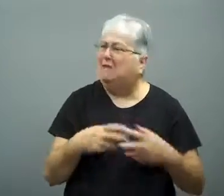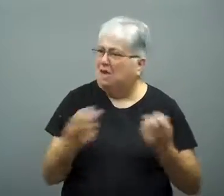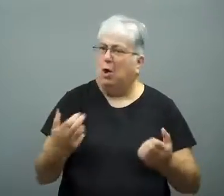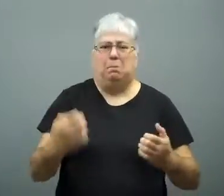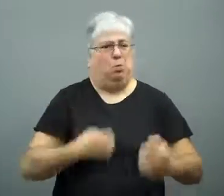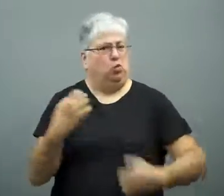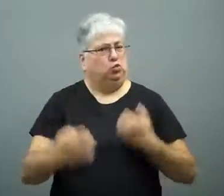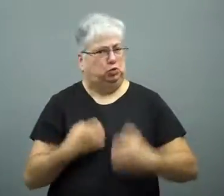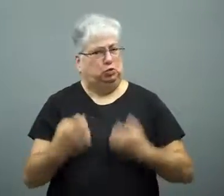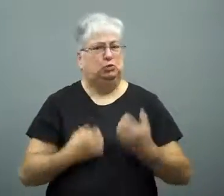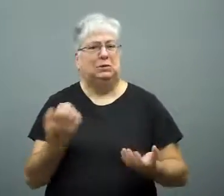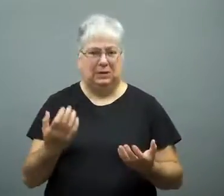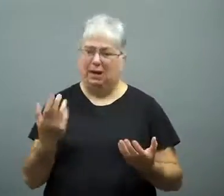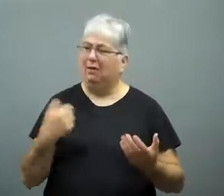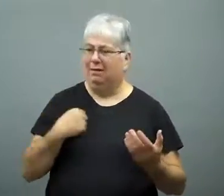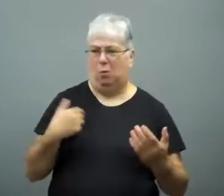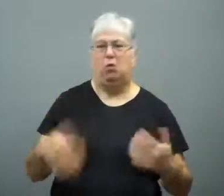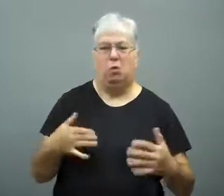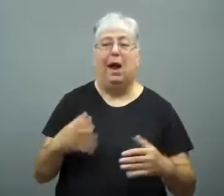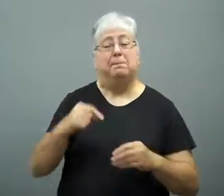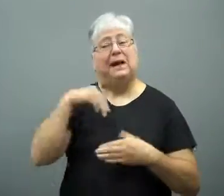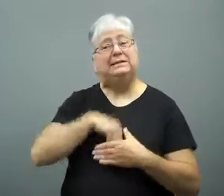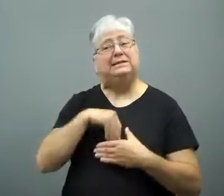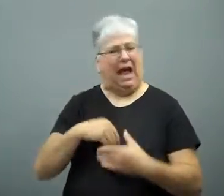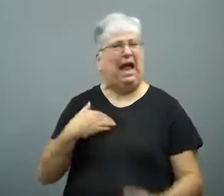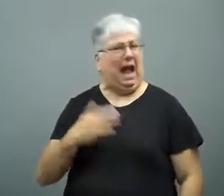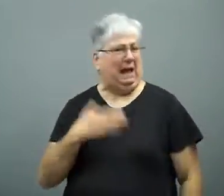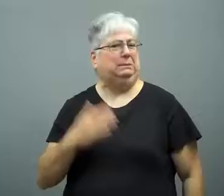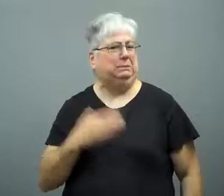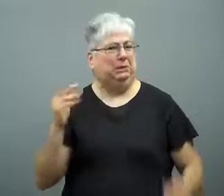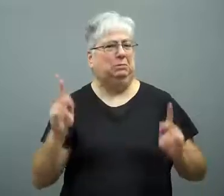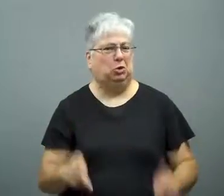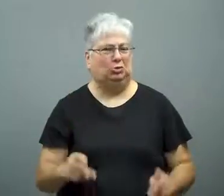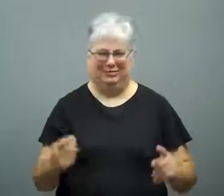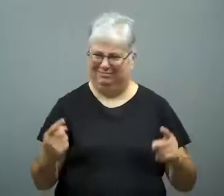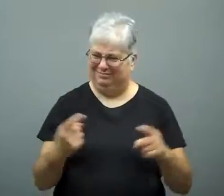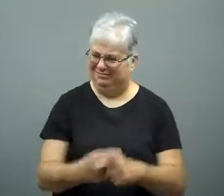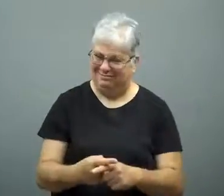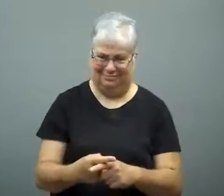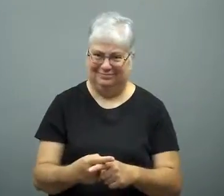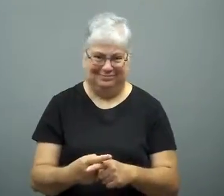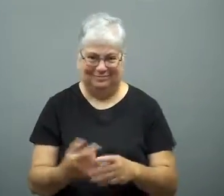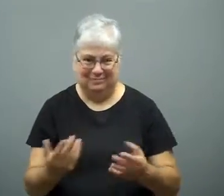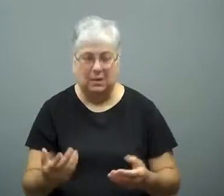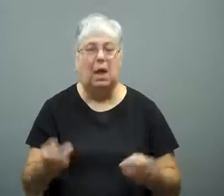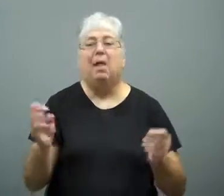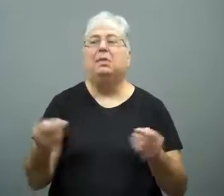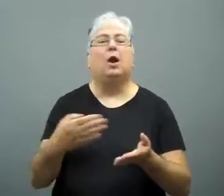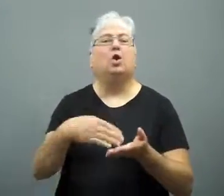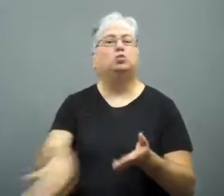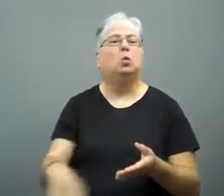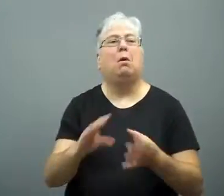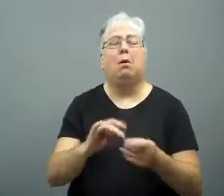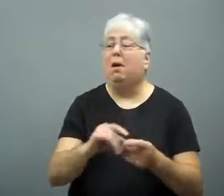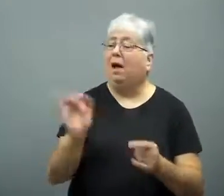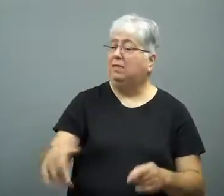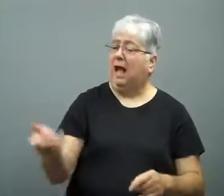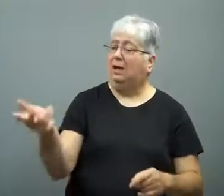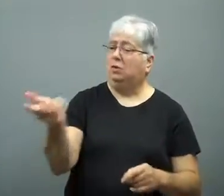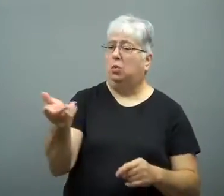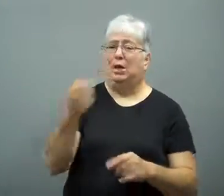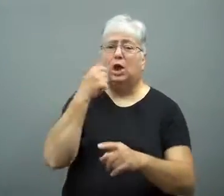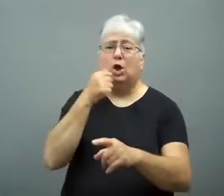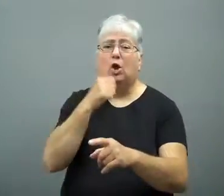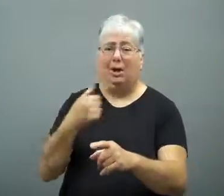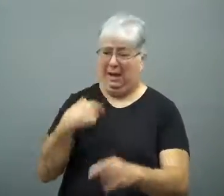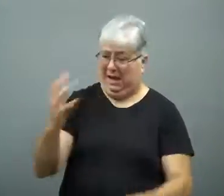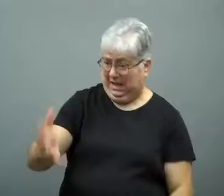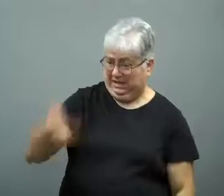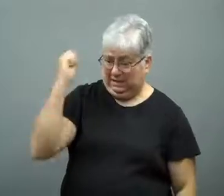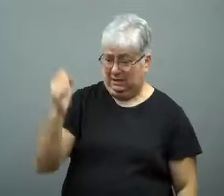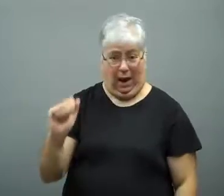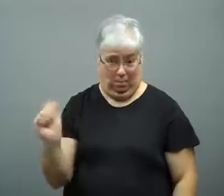He said he was emotional, and also a happy person inside, which didn't make sense.